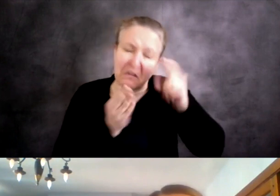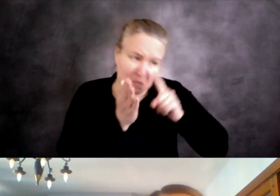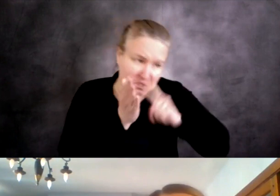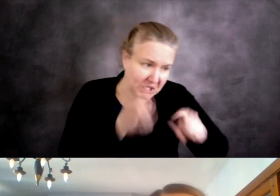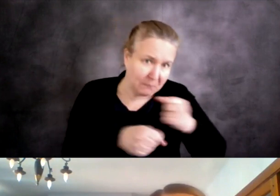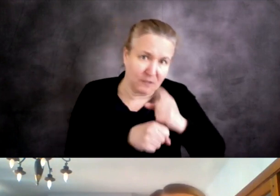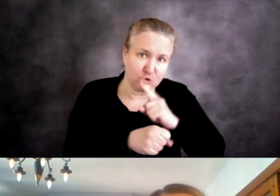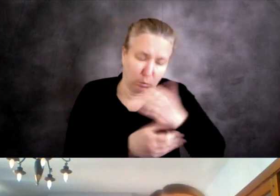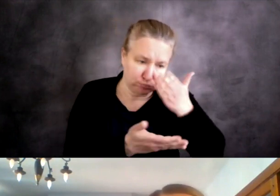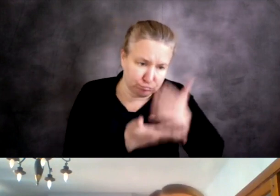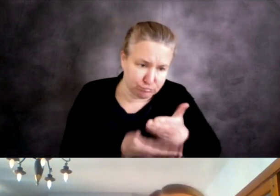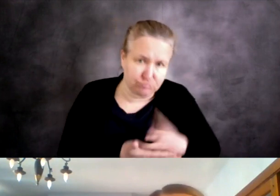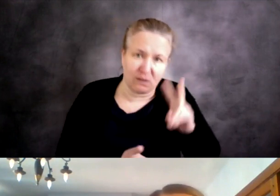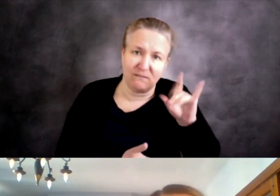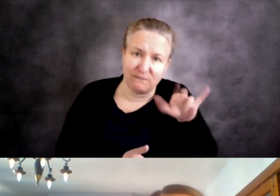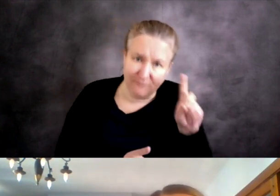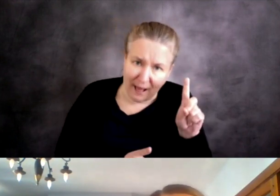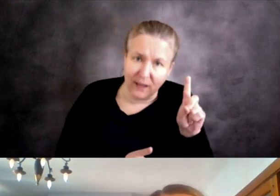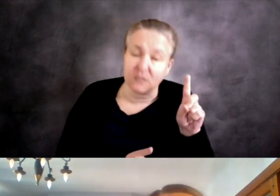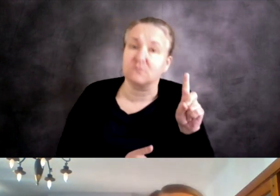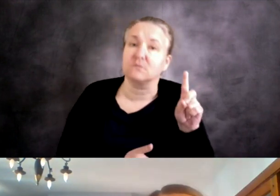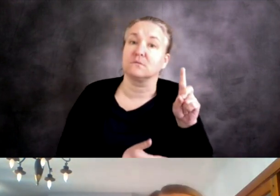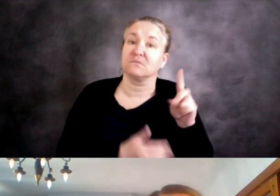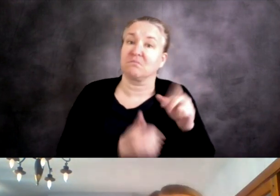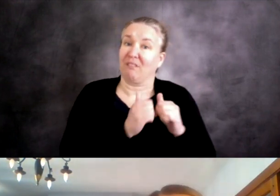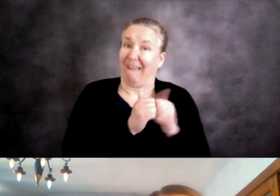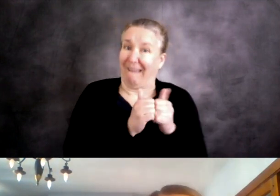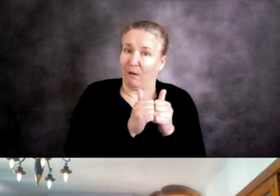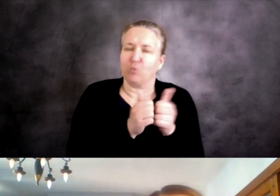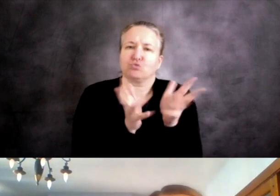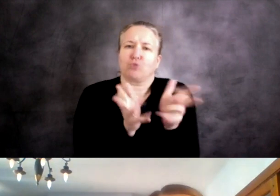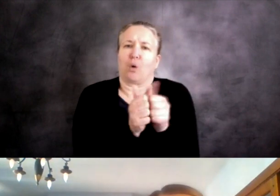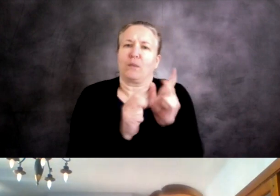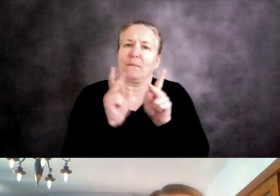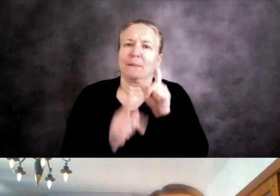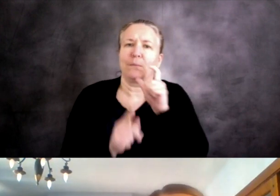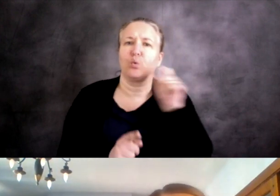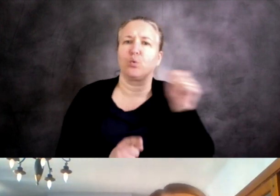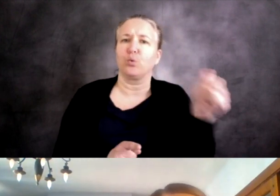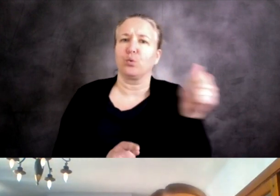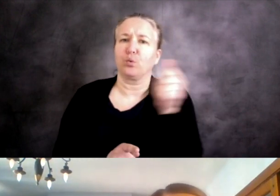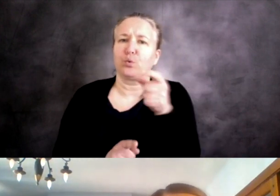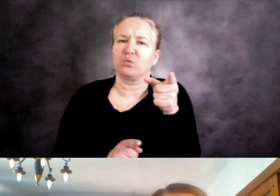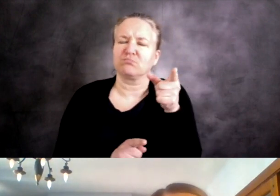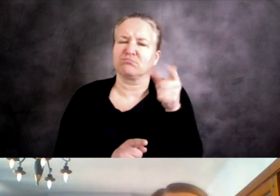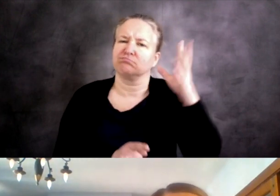wherever you're finding it by talking to people who are well-versed in this area,